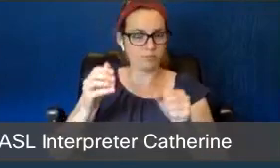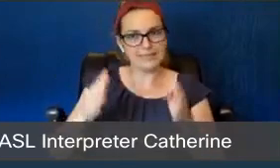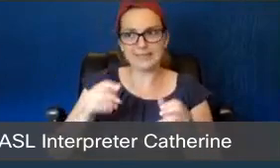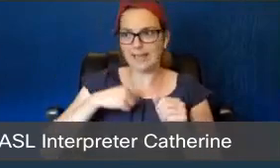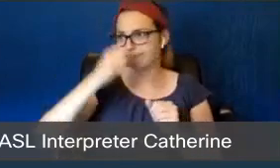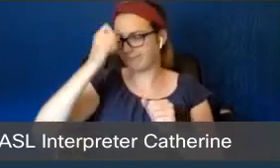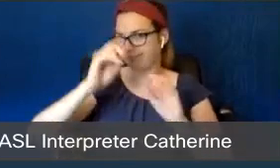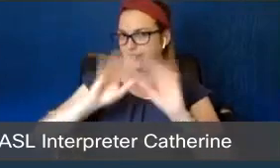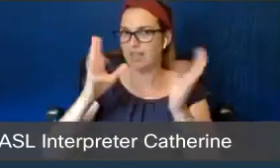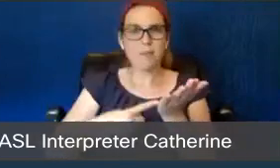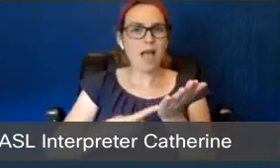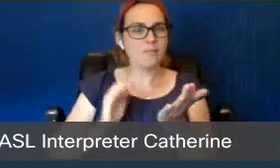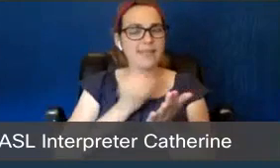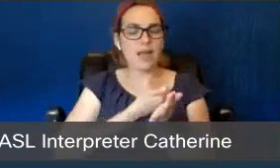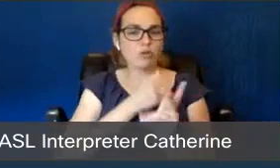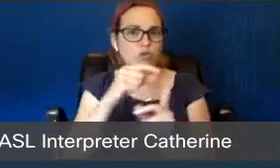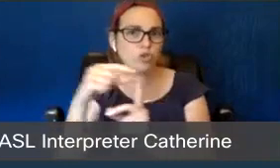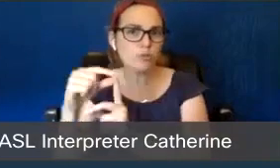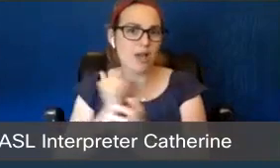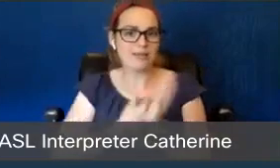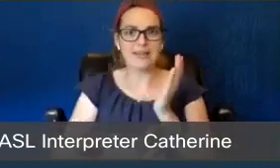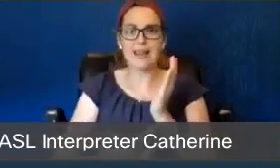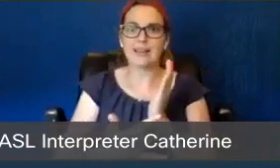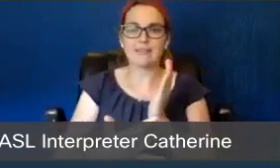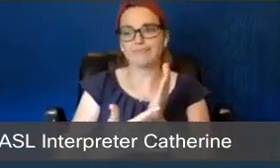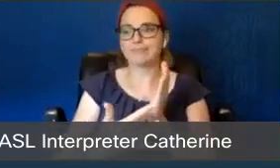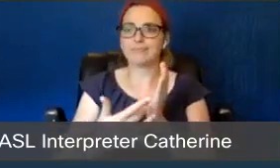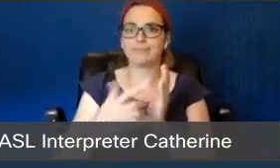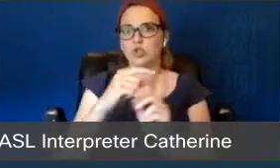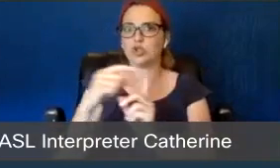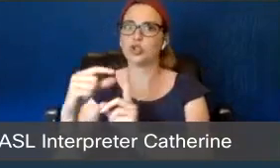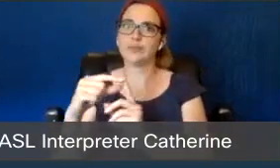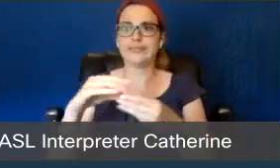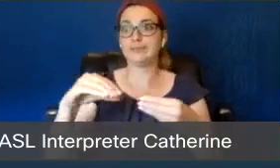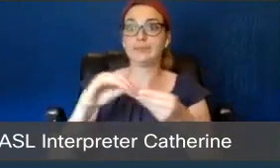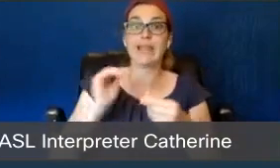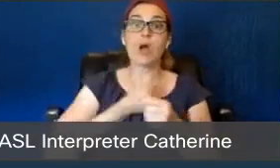or our technology and maybe as the doctor say get caught up in our positions entitled and we got to get out of our way